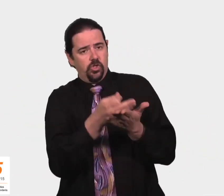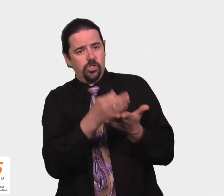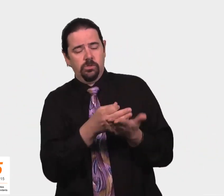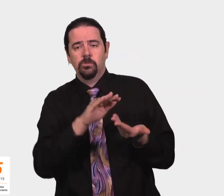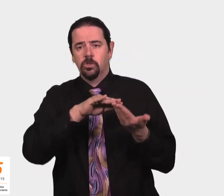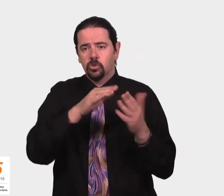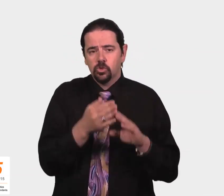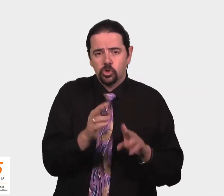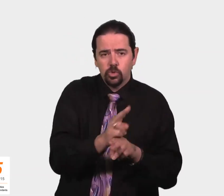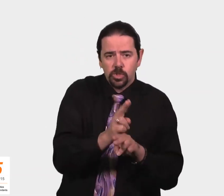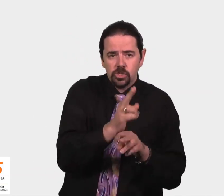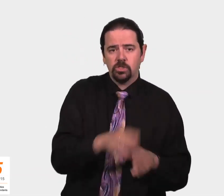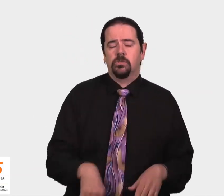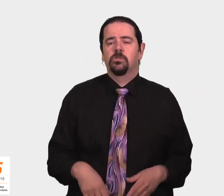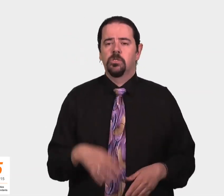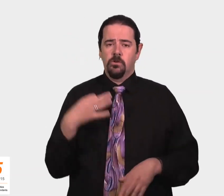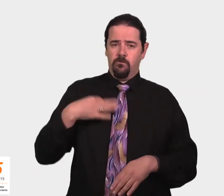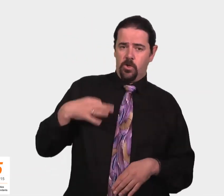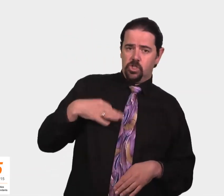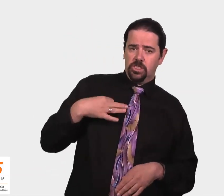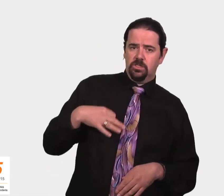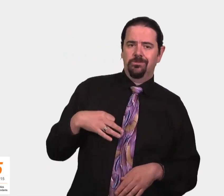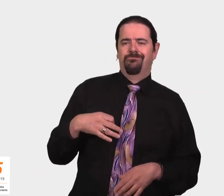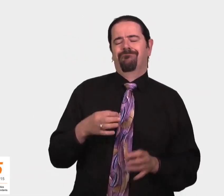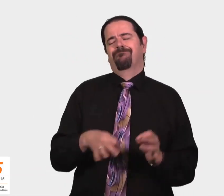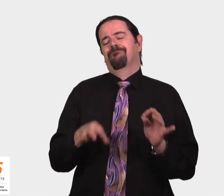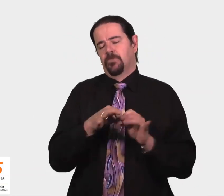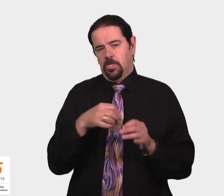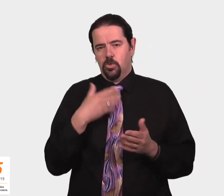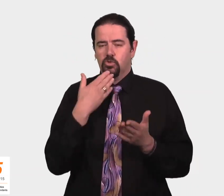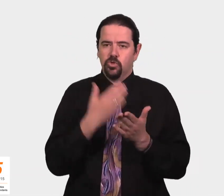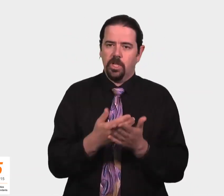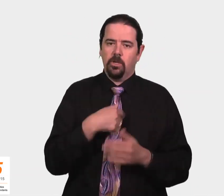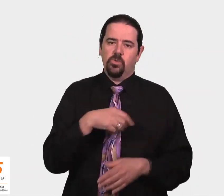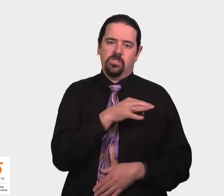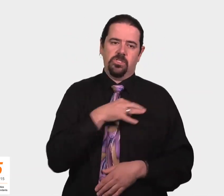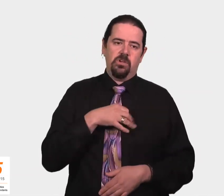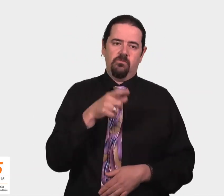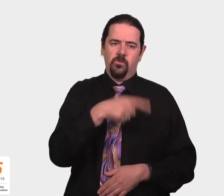consumers, volunteers, and especially our staff –